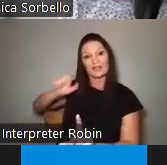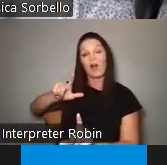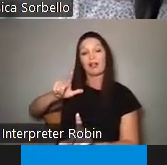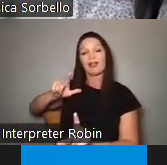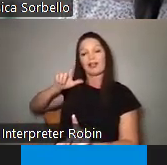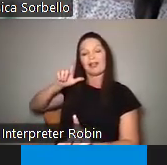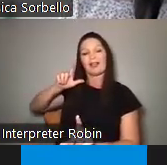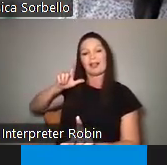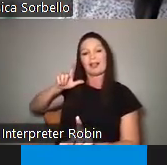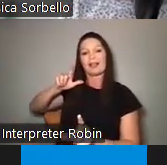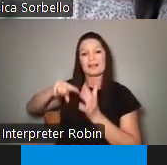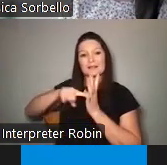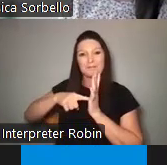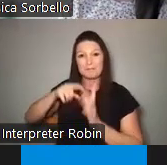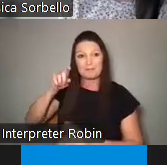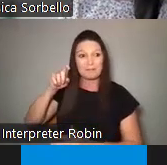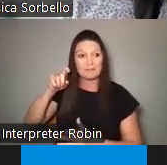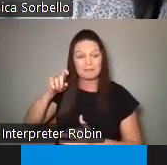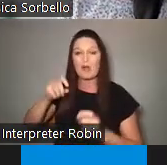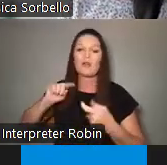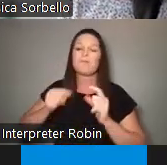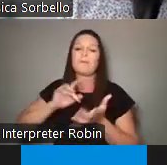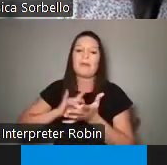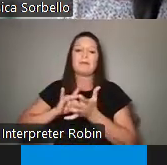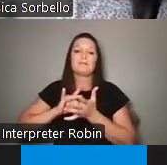for being here despite everything that you are going